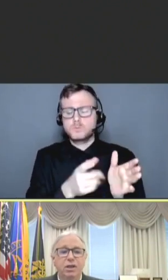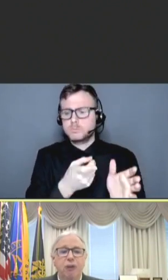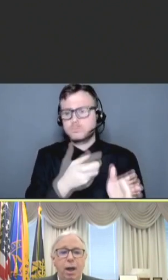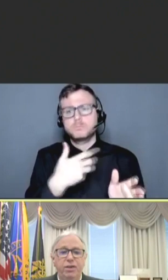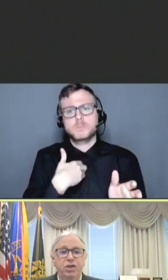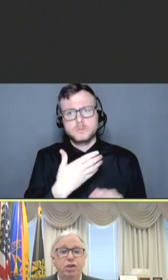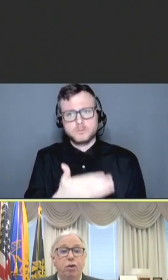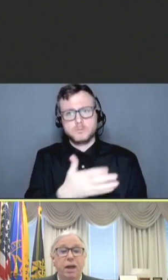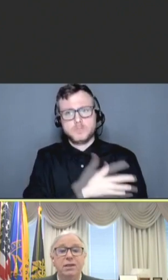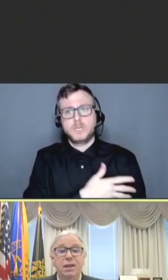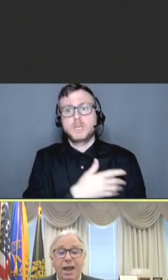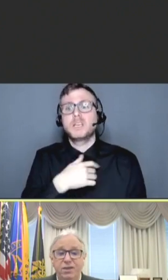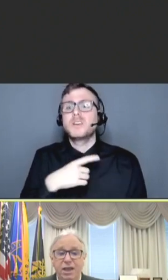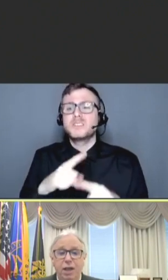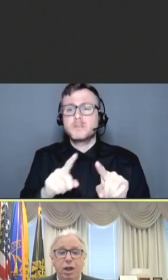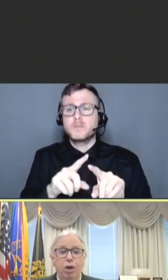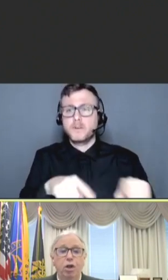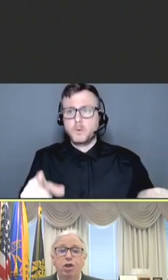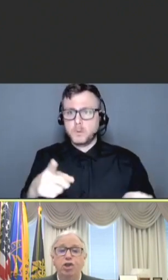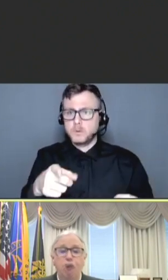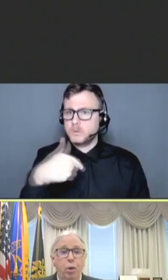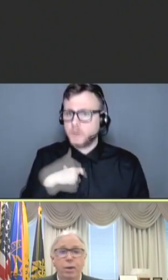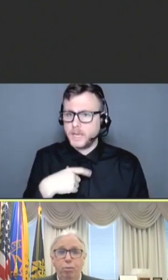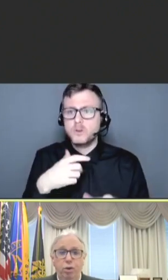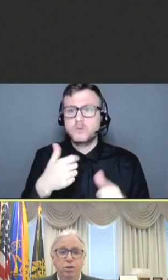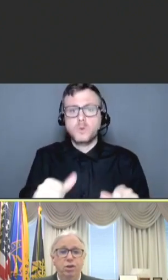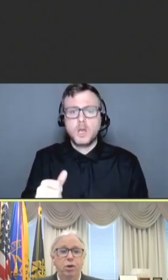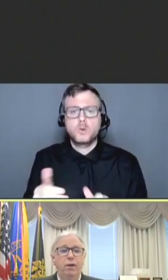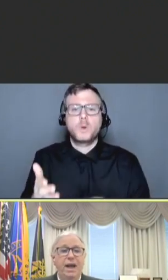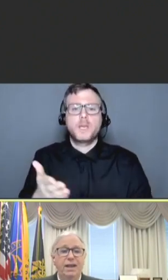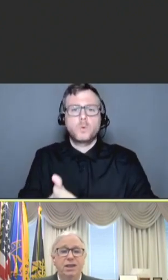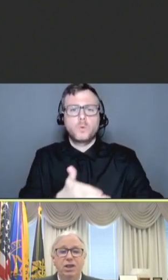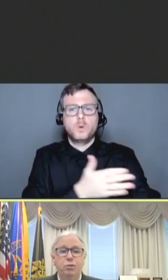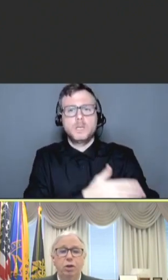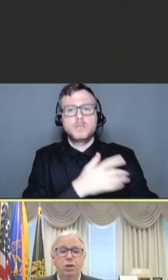increase confidence across the lifespan are so important to our vaccination work.